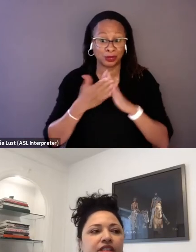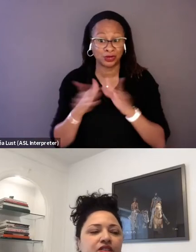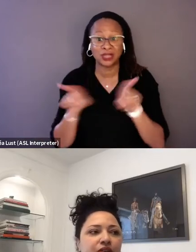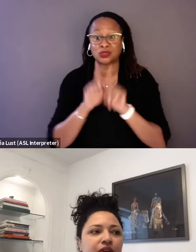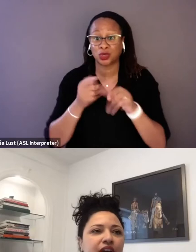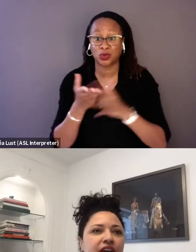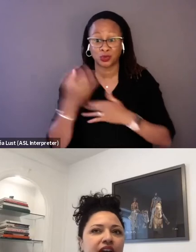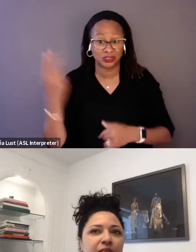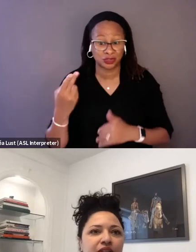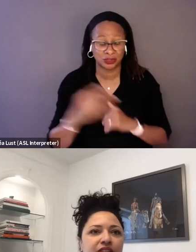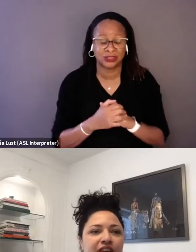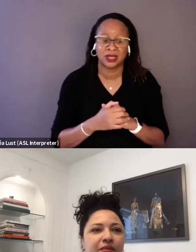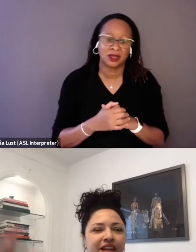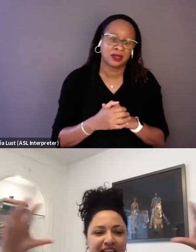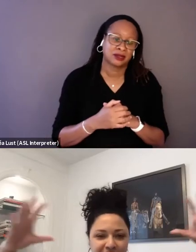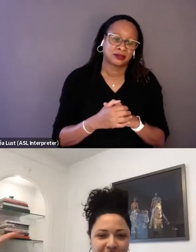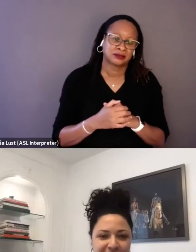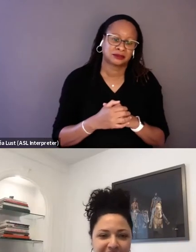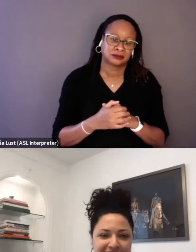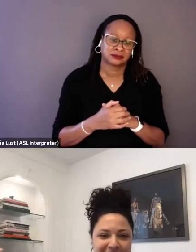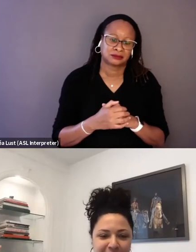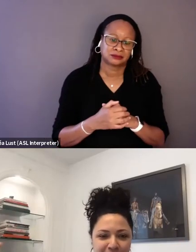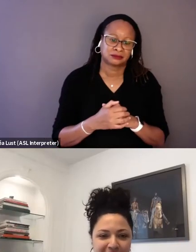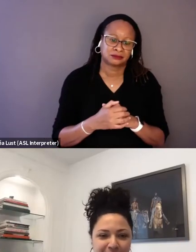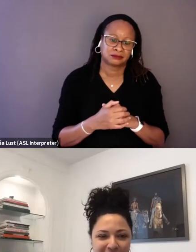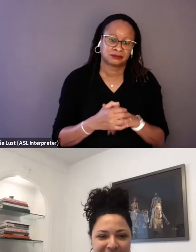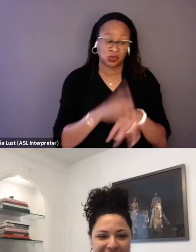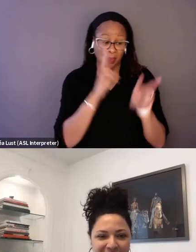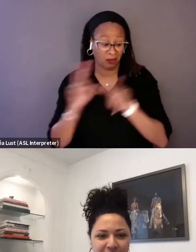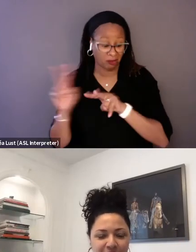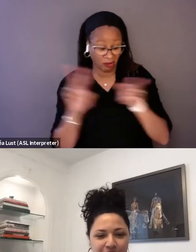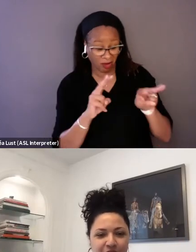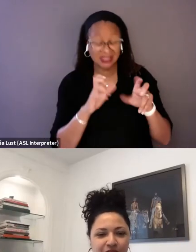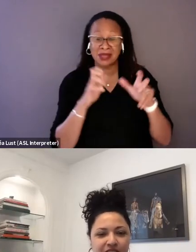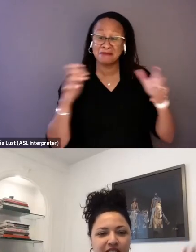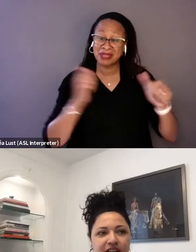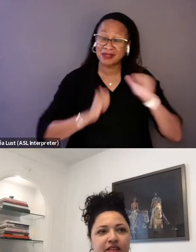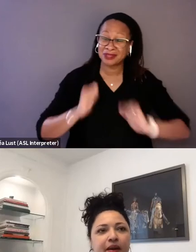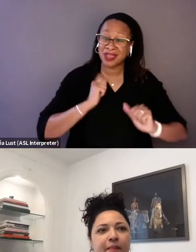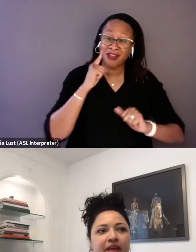And so it was kind of like looking at it as a big play, you know, for the whole series.